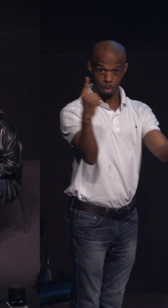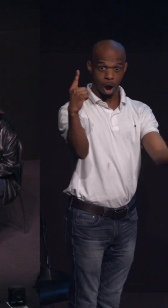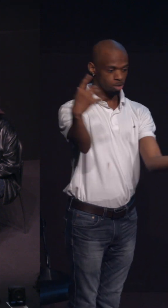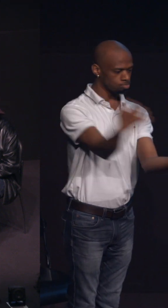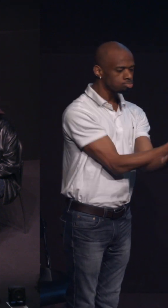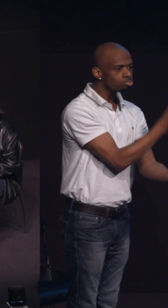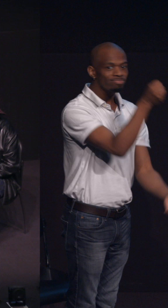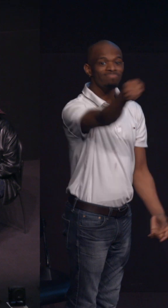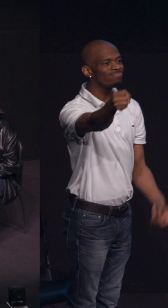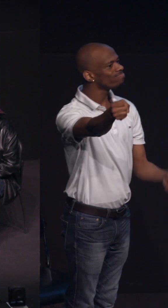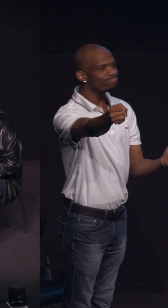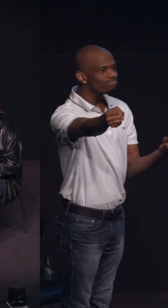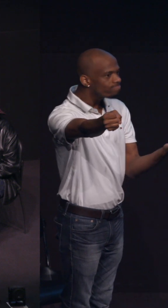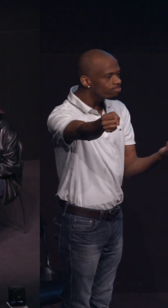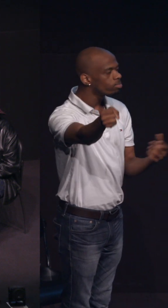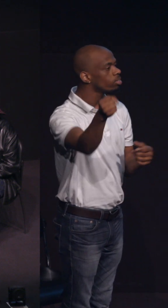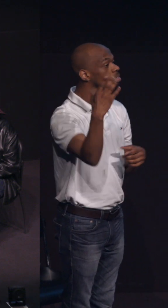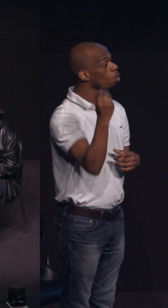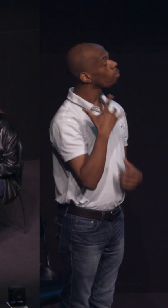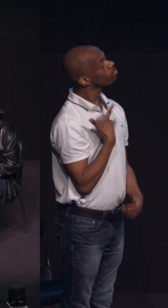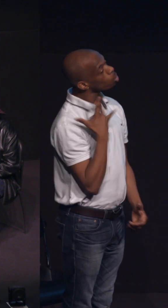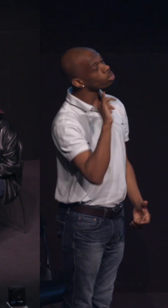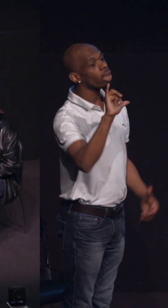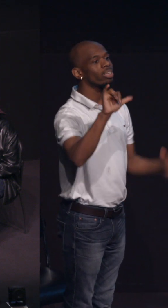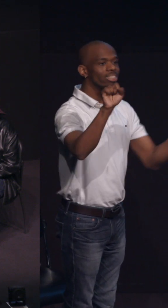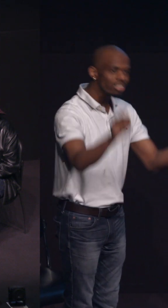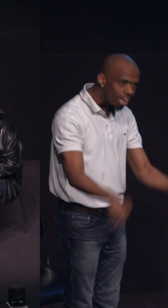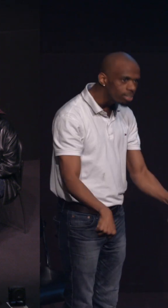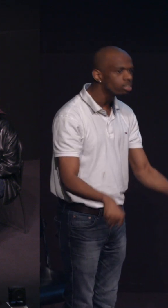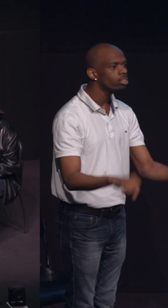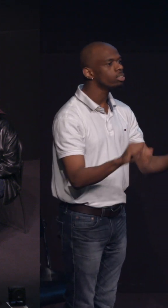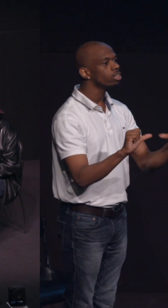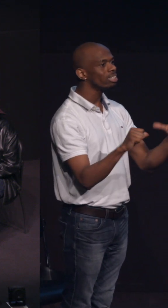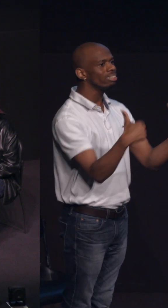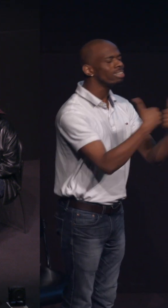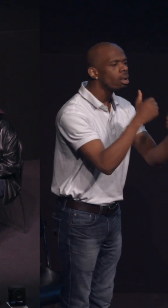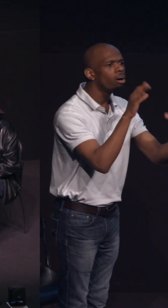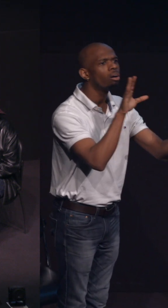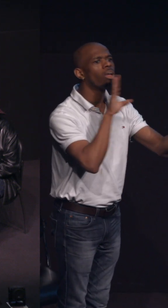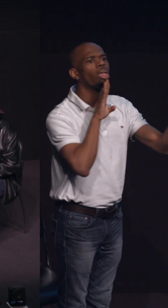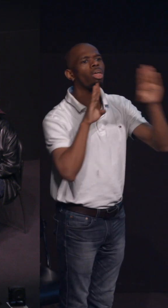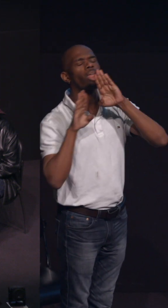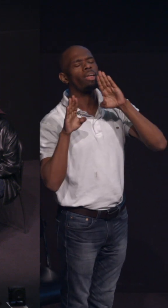so I feel like, yeah, challenges, you asked.